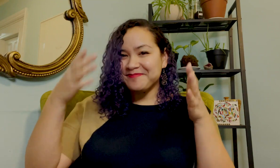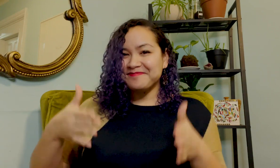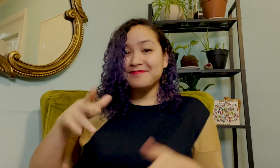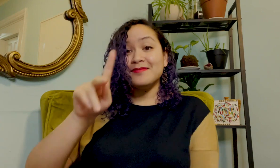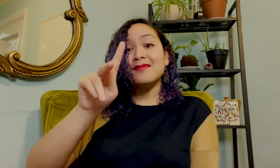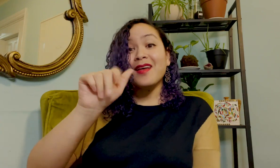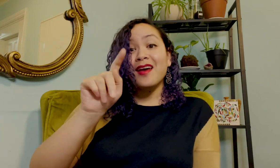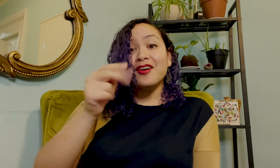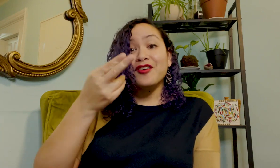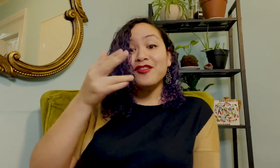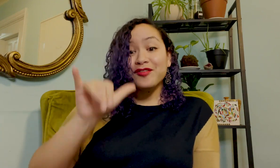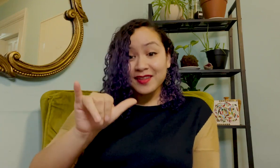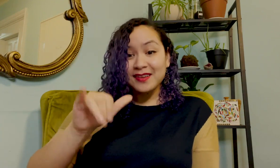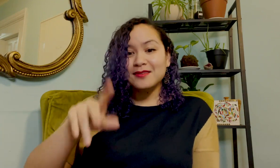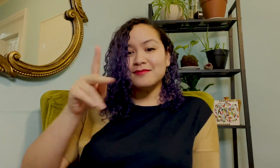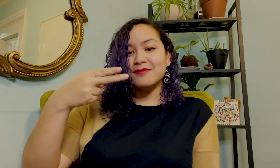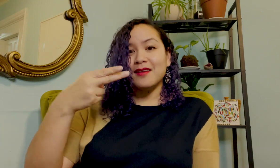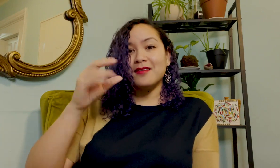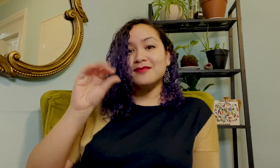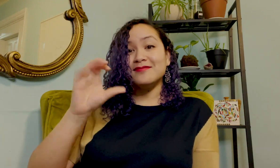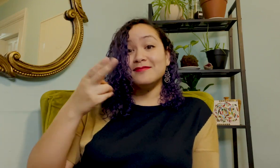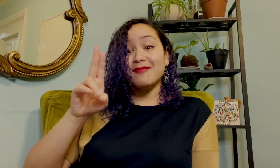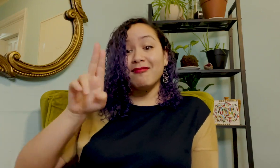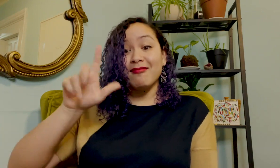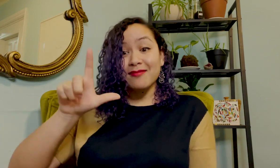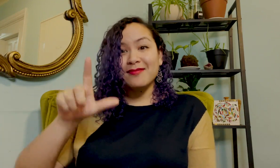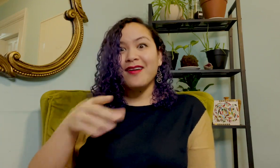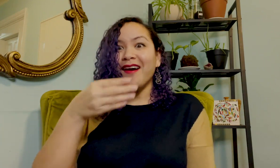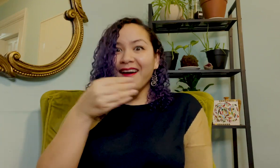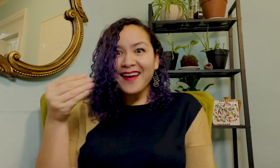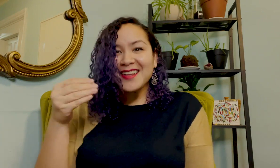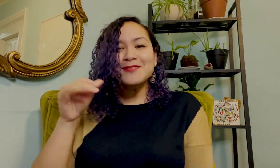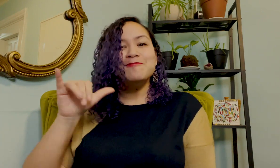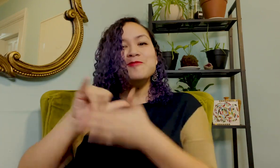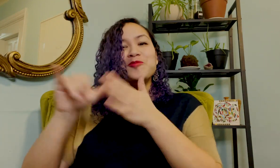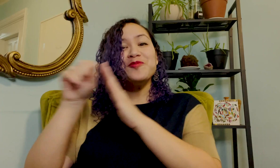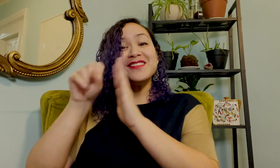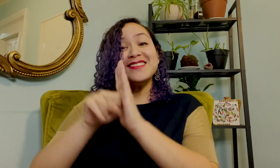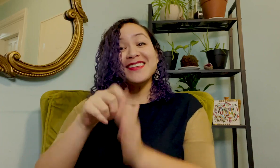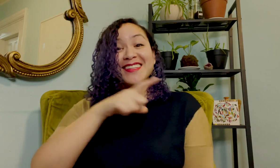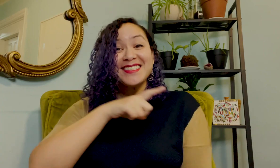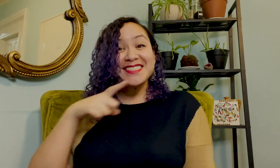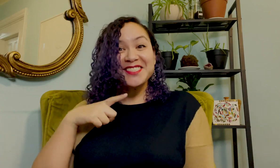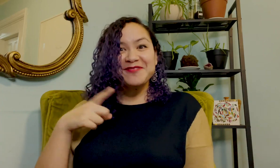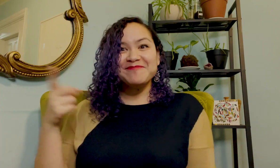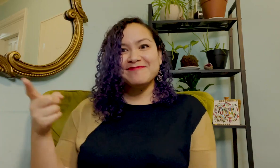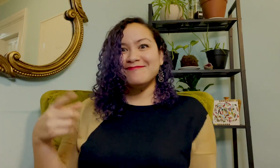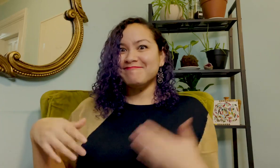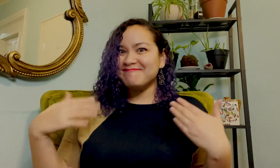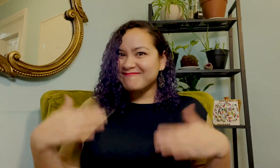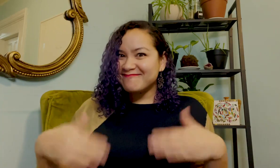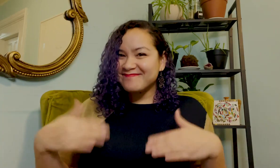the support of Governor Kathy Hochul and the New York State Legislature.